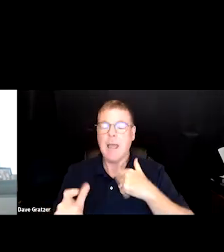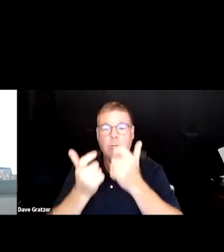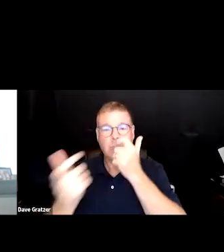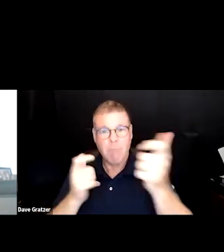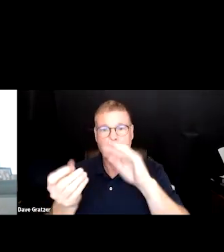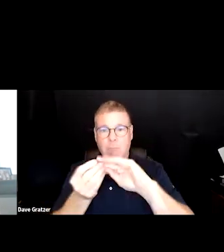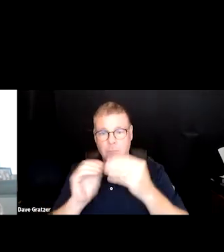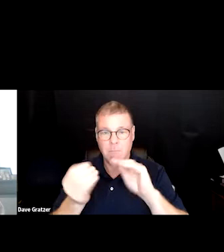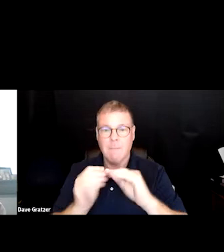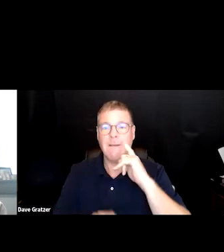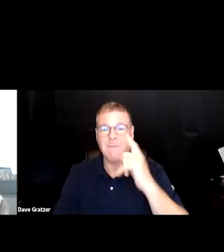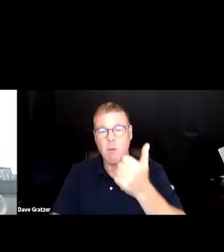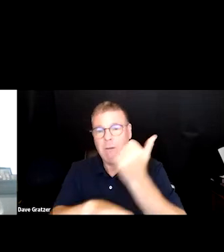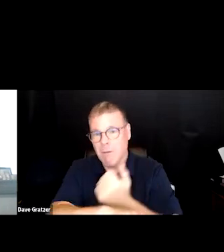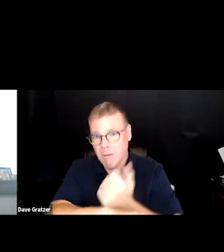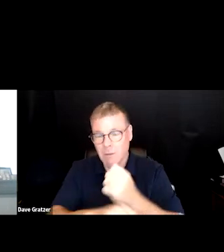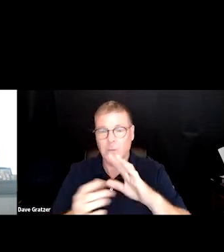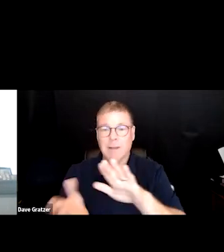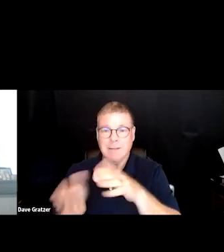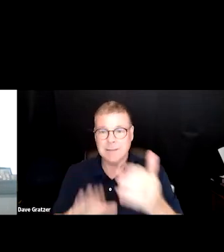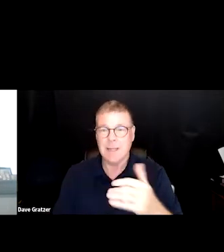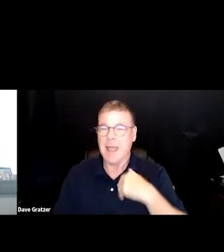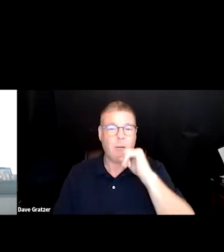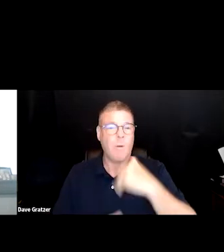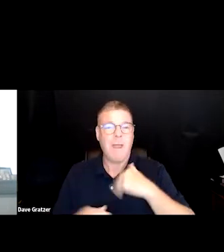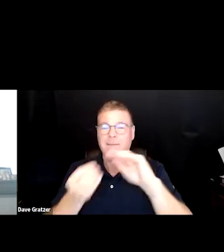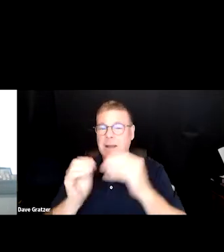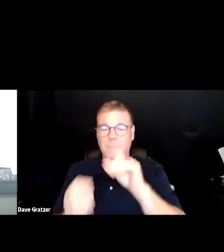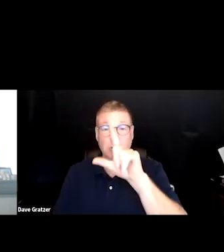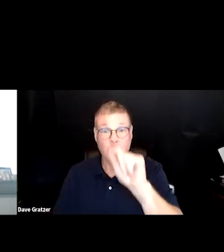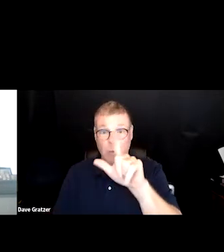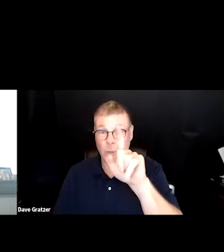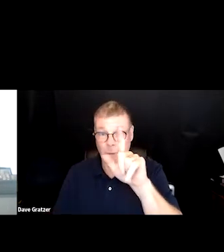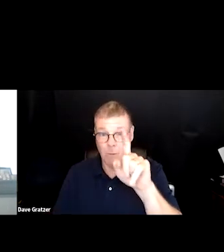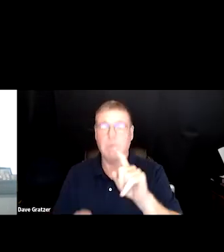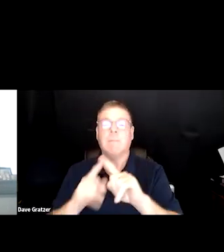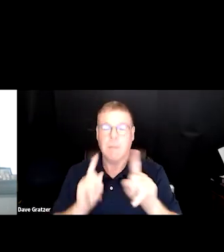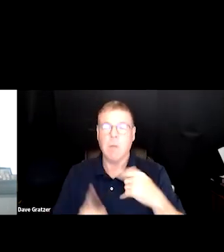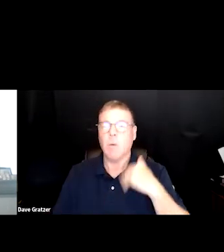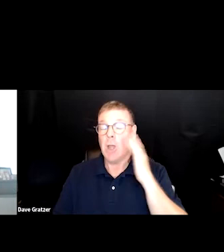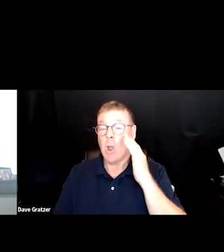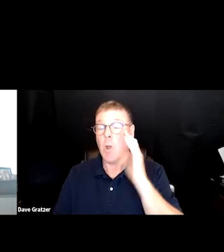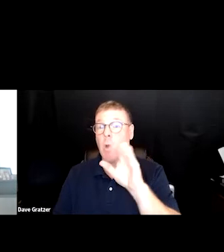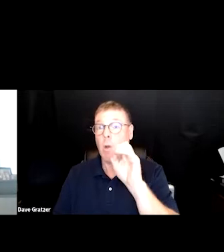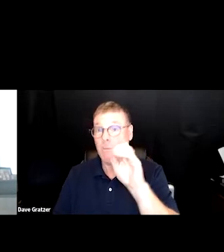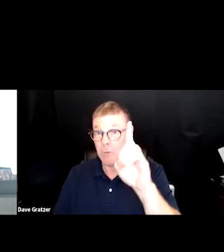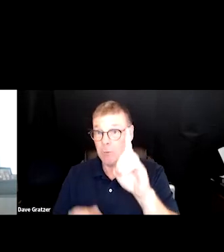of heroin deaths in New Jersey. And while I don't have 2021 numbers up here, we do know that while overdose deaths continue to decrease,